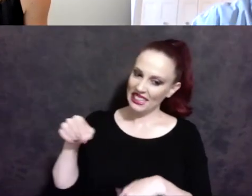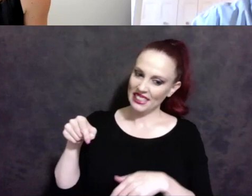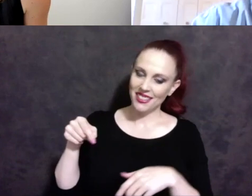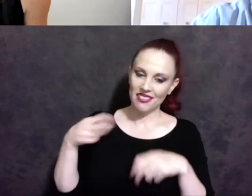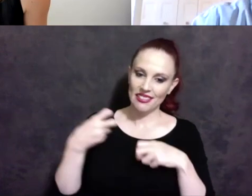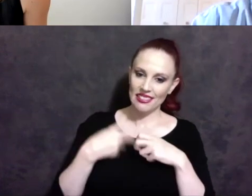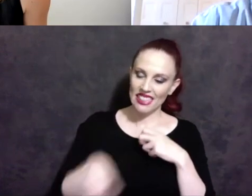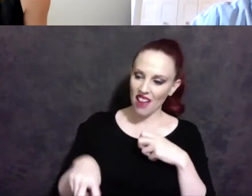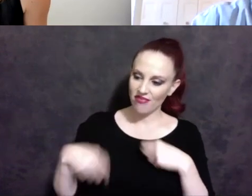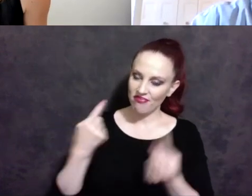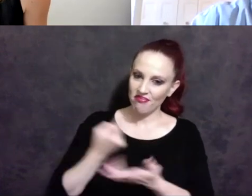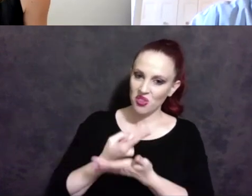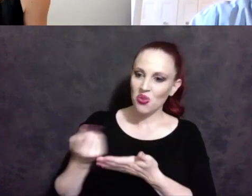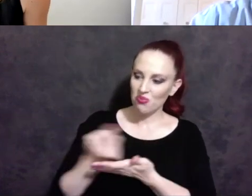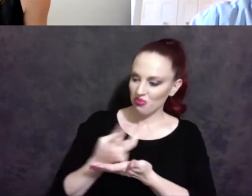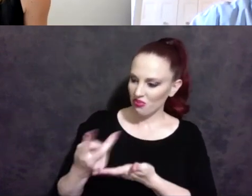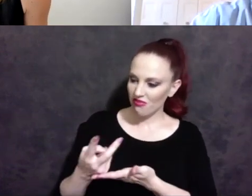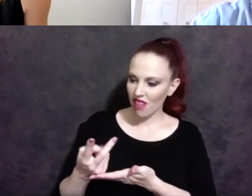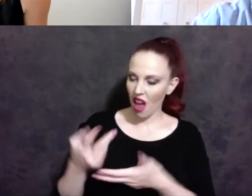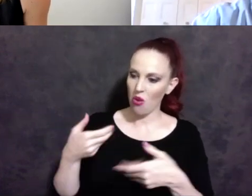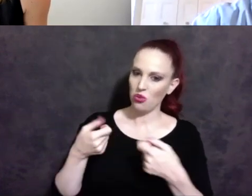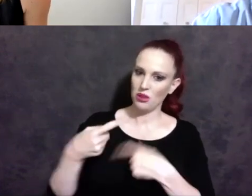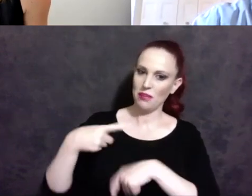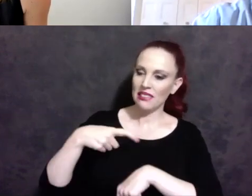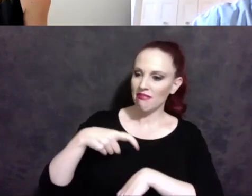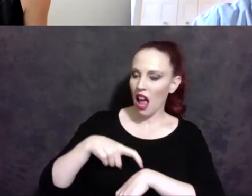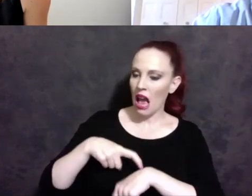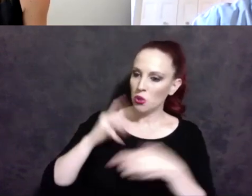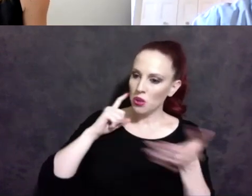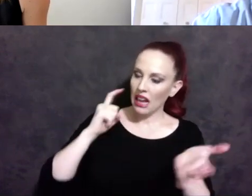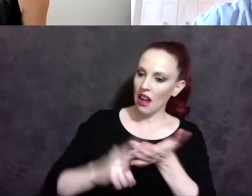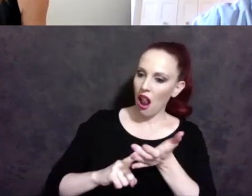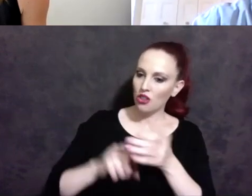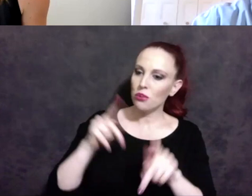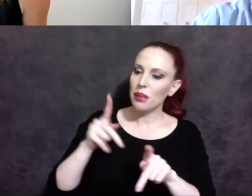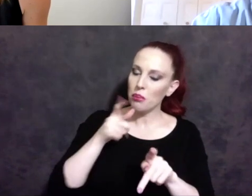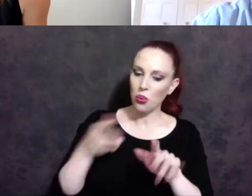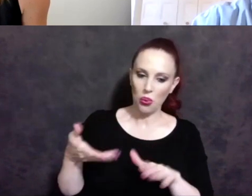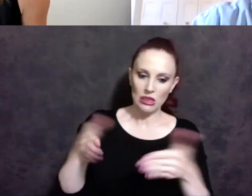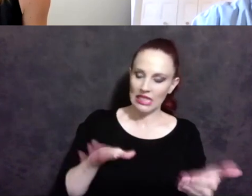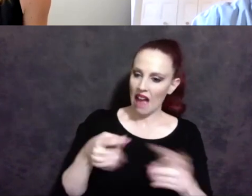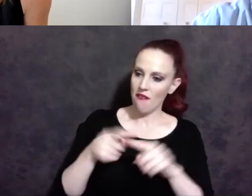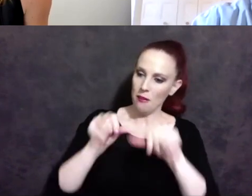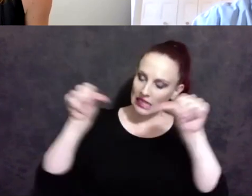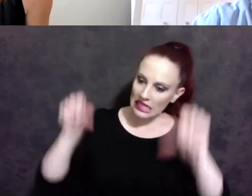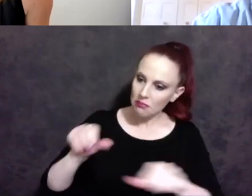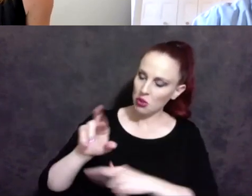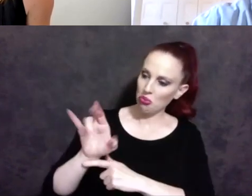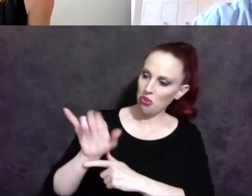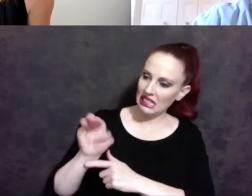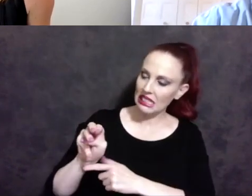to take a minute to acknowledge the lives lost due to police brutality and systemic